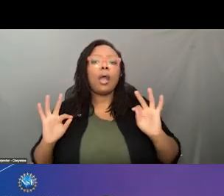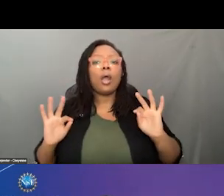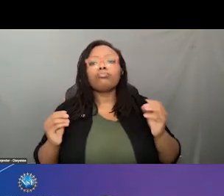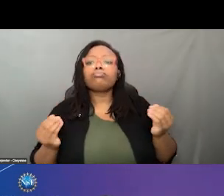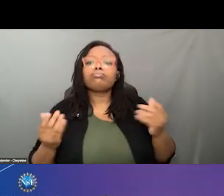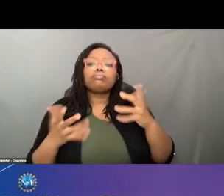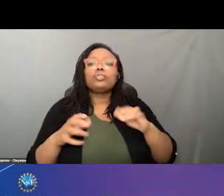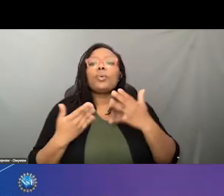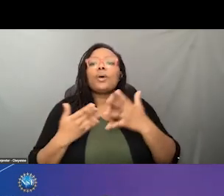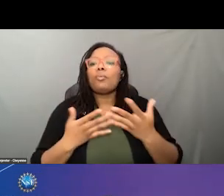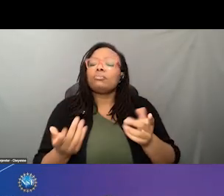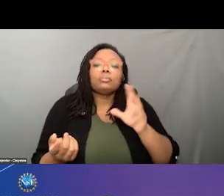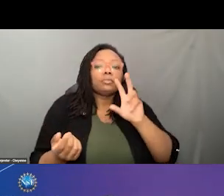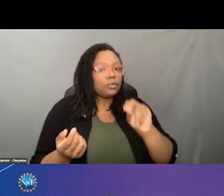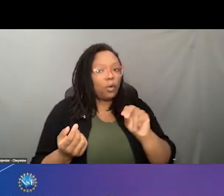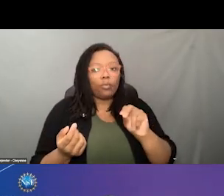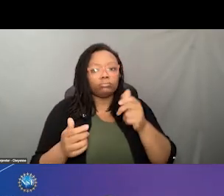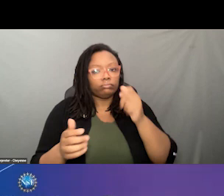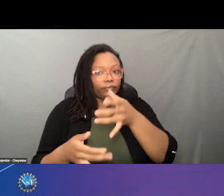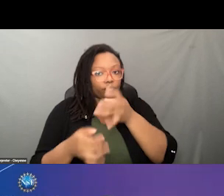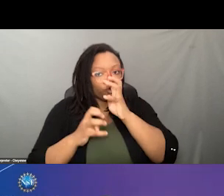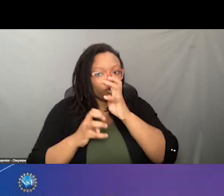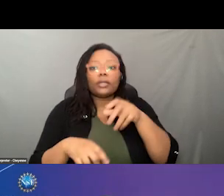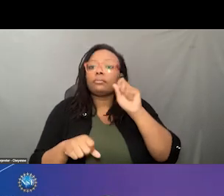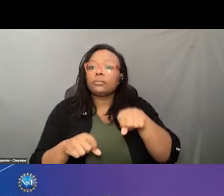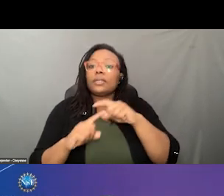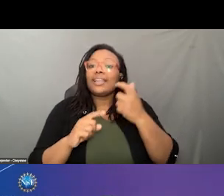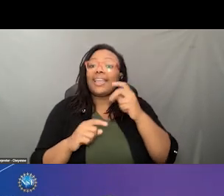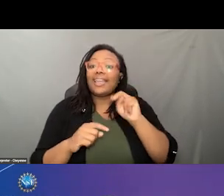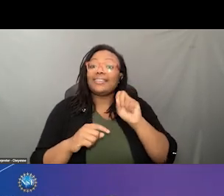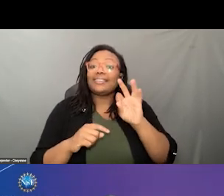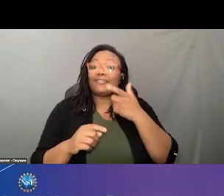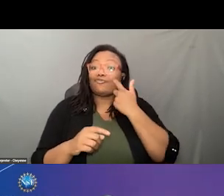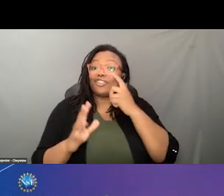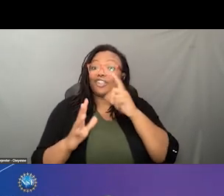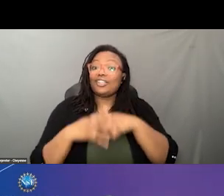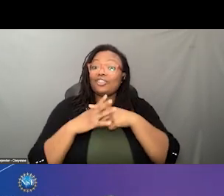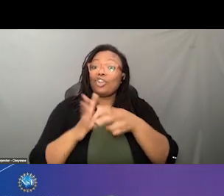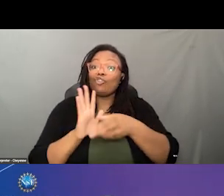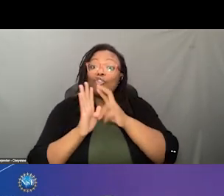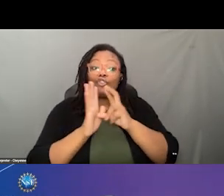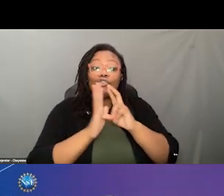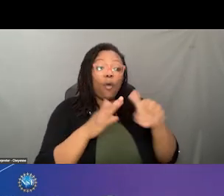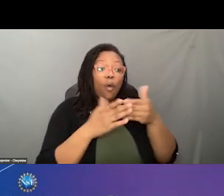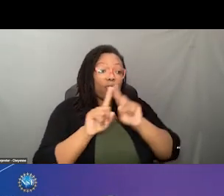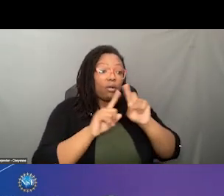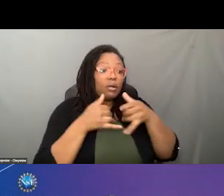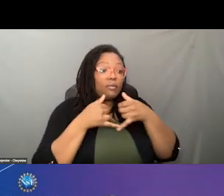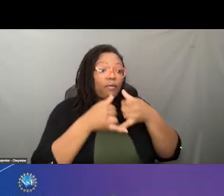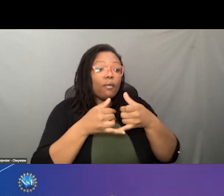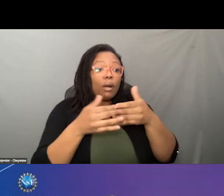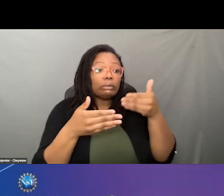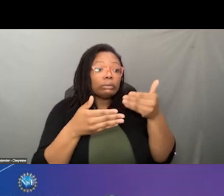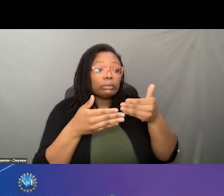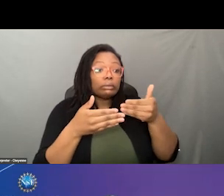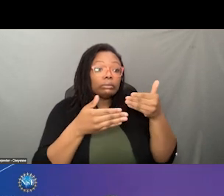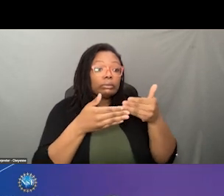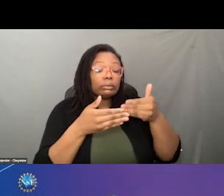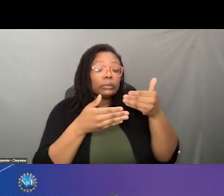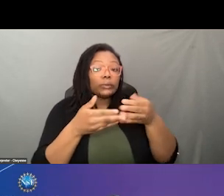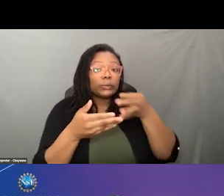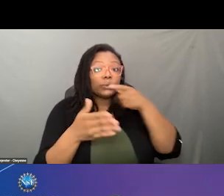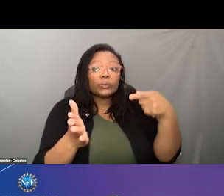NSF has recently started reviewing awards that are bumping up against the deadline in terms